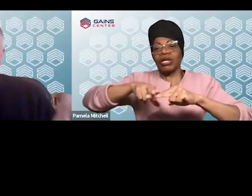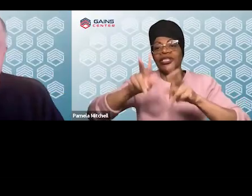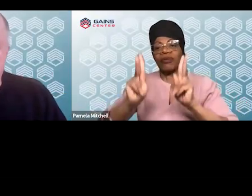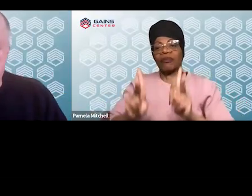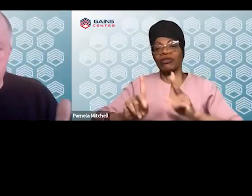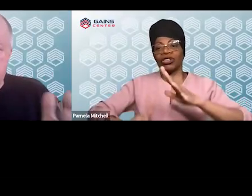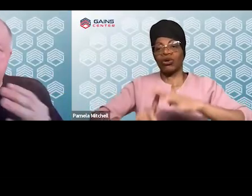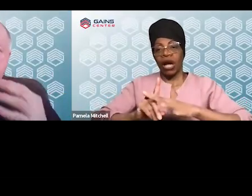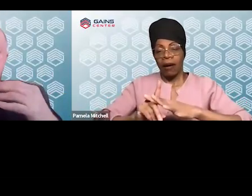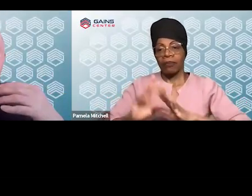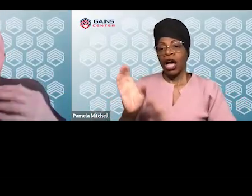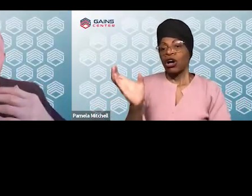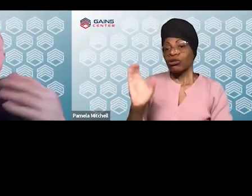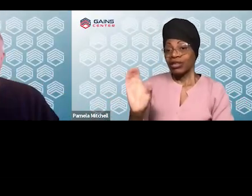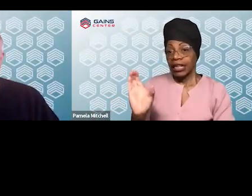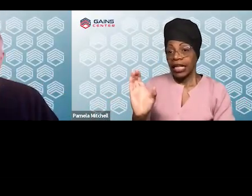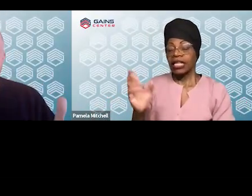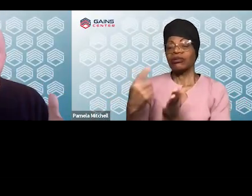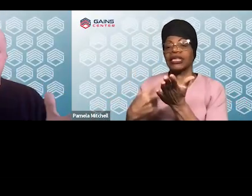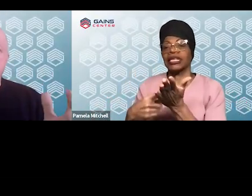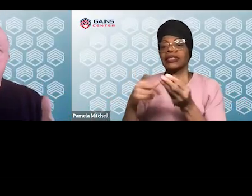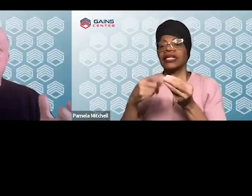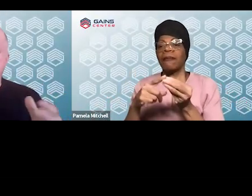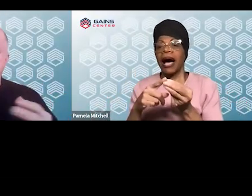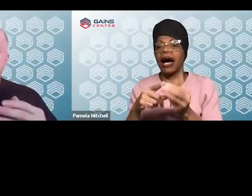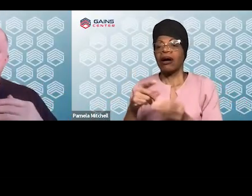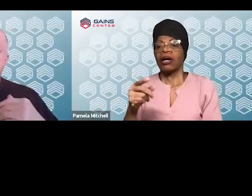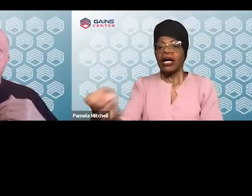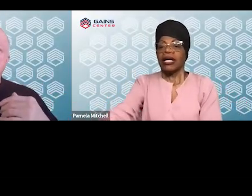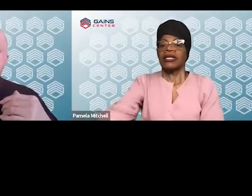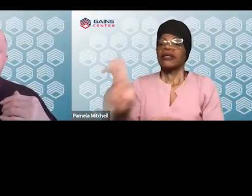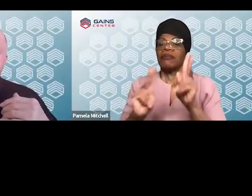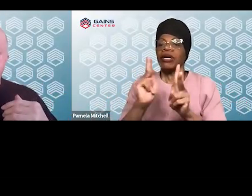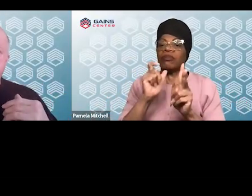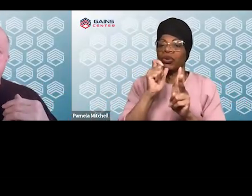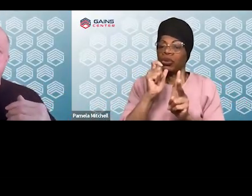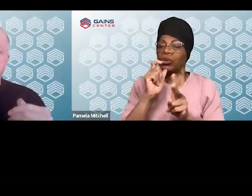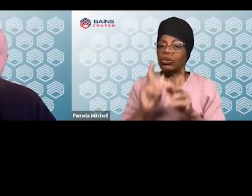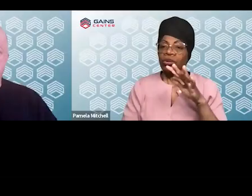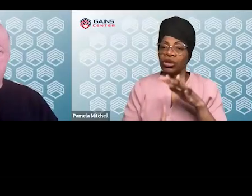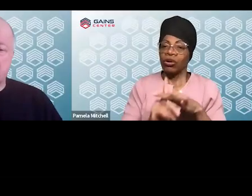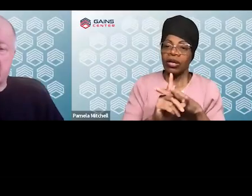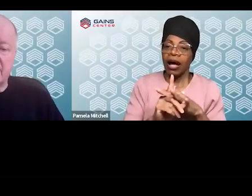Christine was talking about the very poor rates of showing up following release from incarceration.